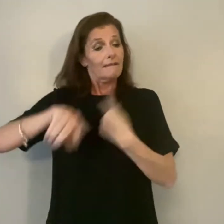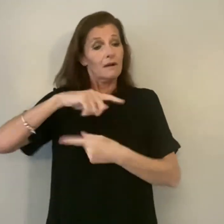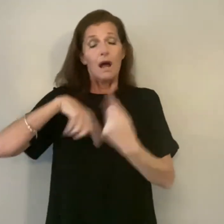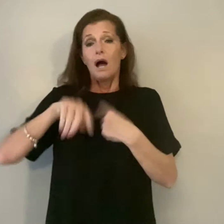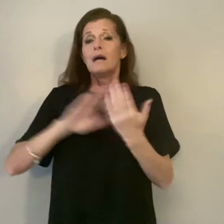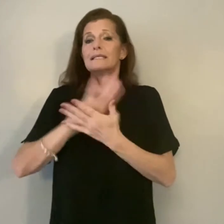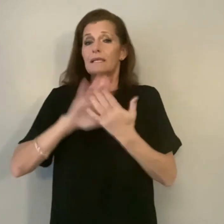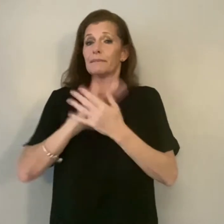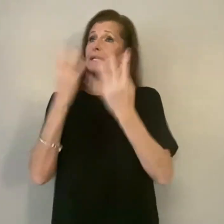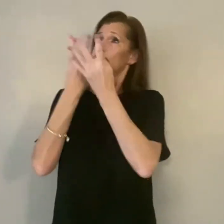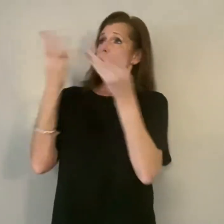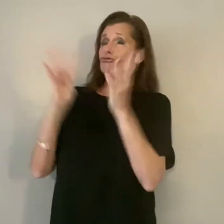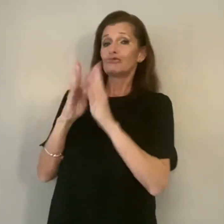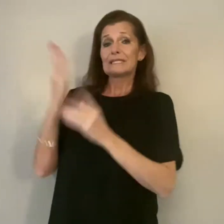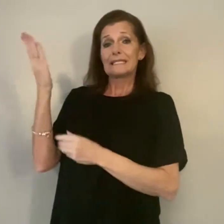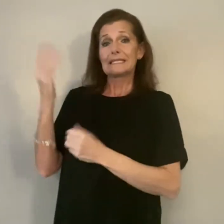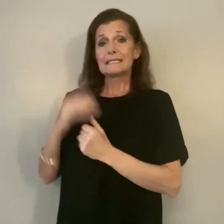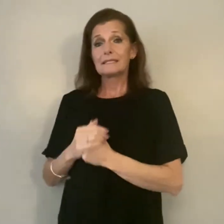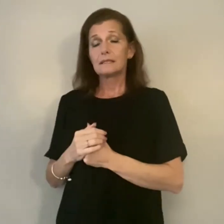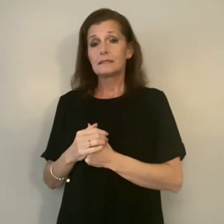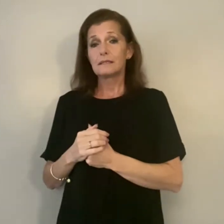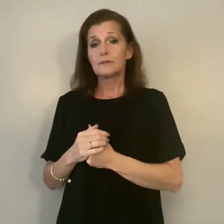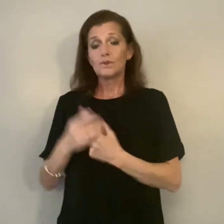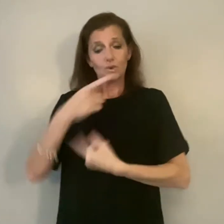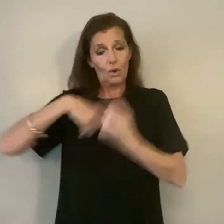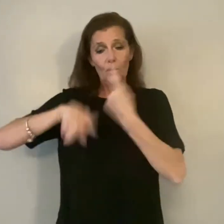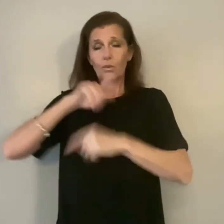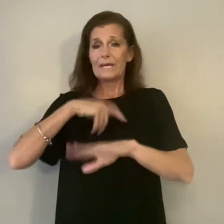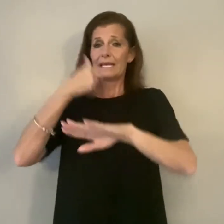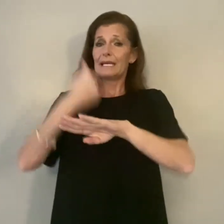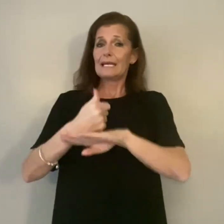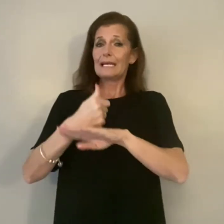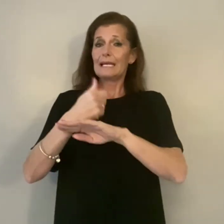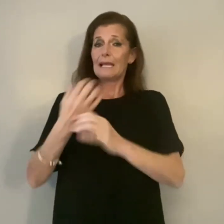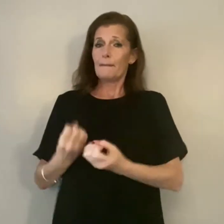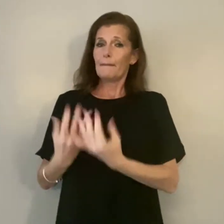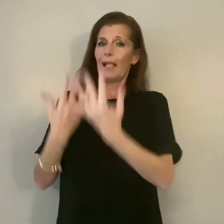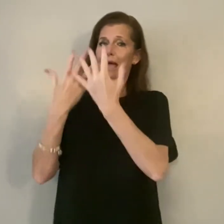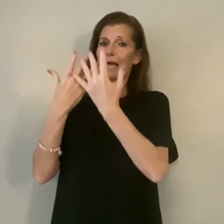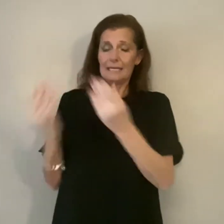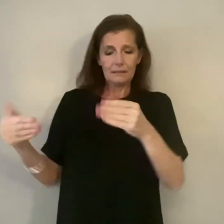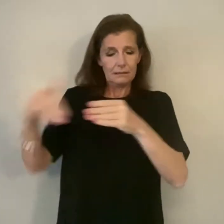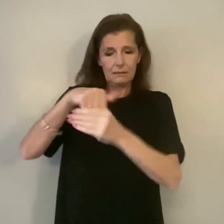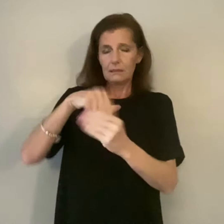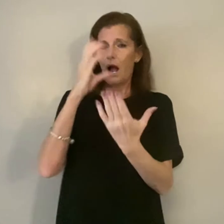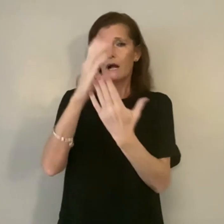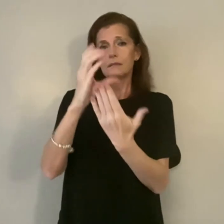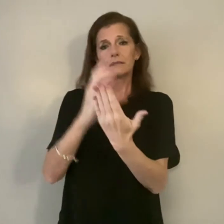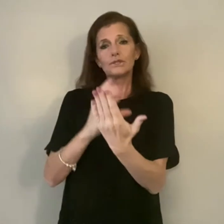And for us, that meant our board of trustees. So when we constituted Blaze, we build that into our constitution